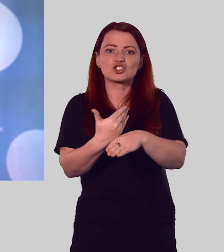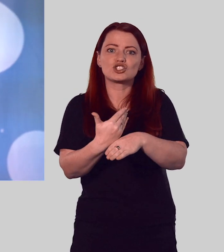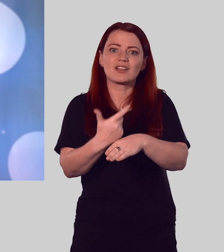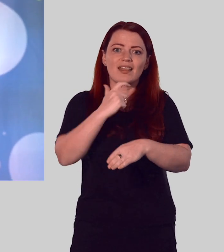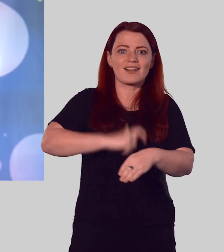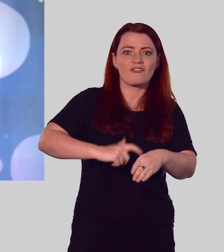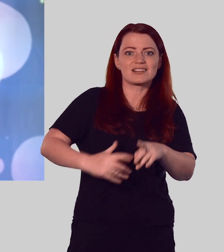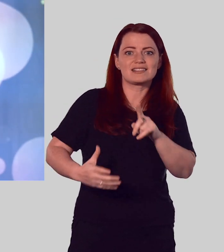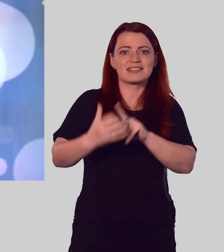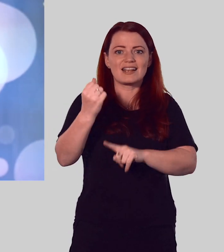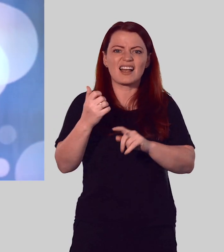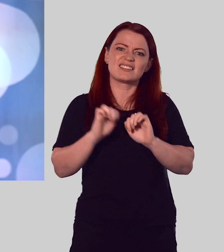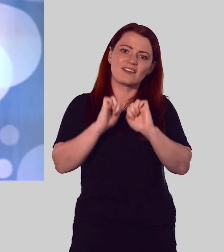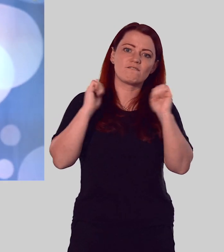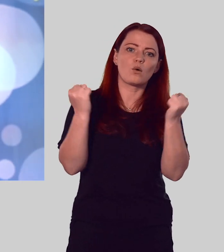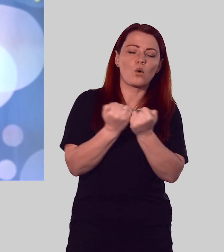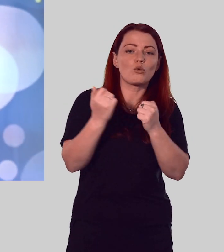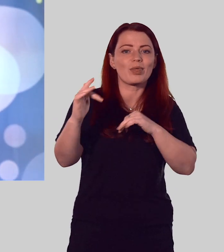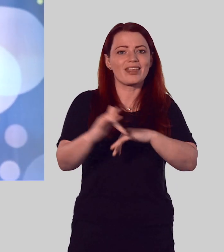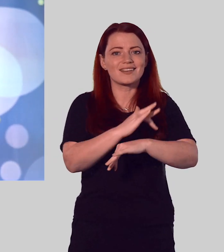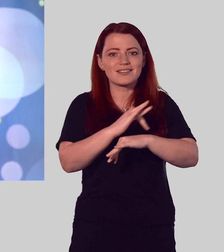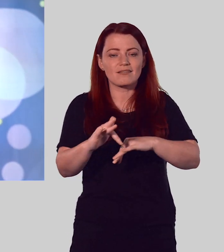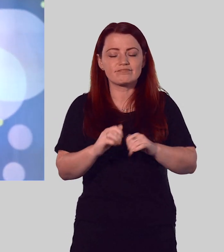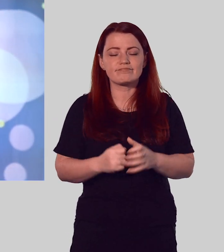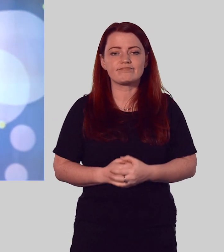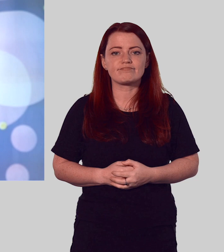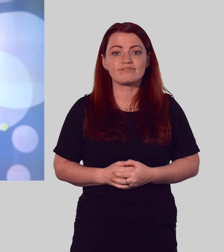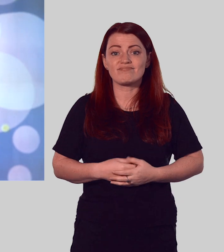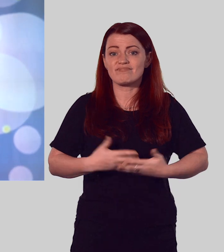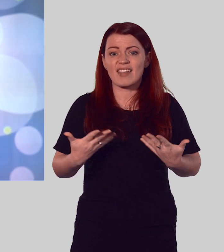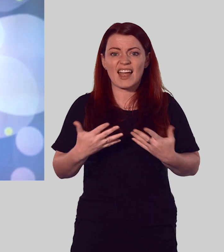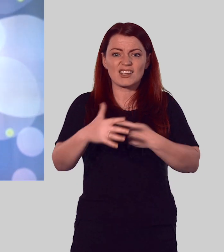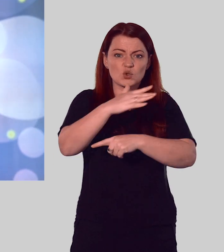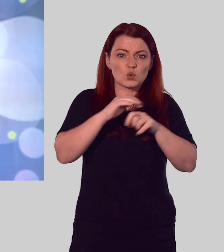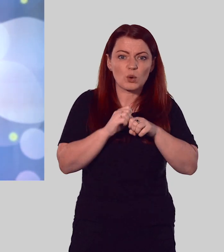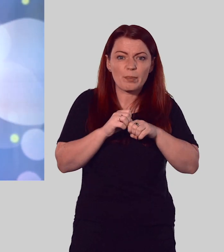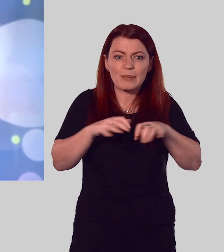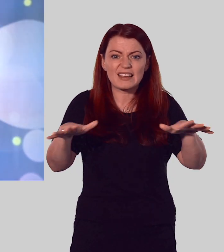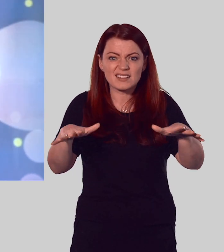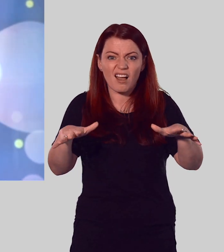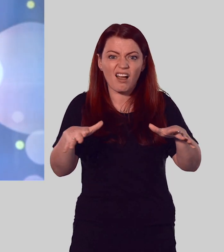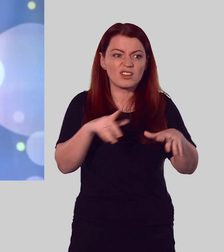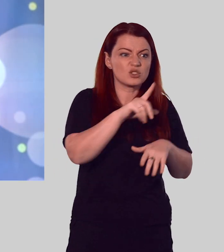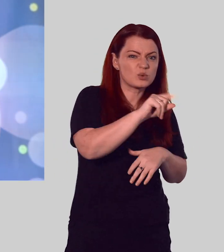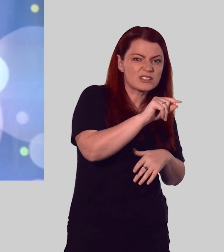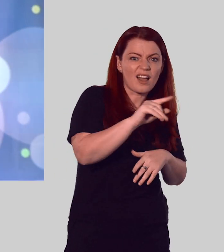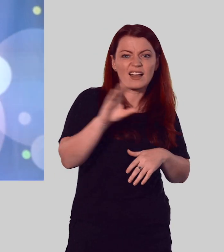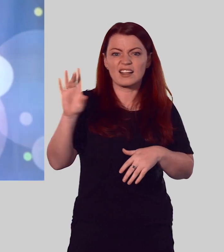In fact any social media platform such as Twitter, Instagram can be used in this way.